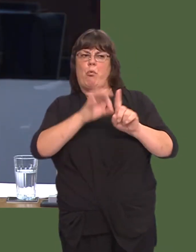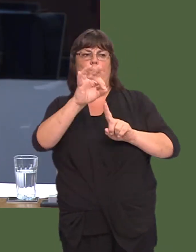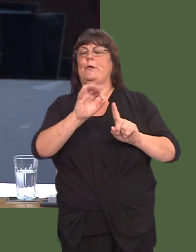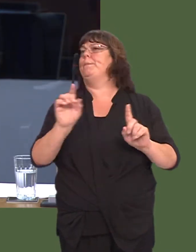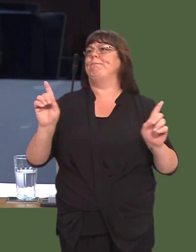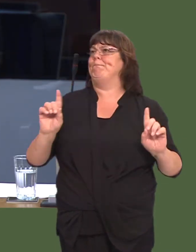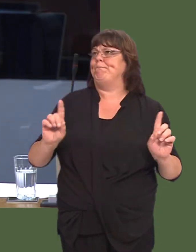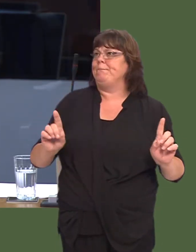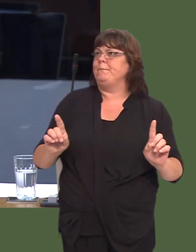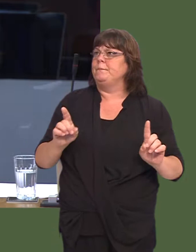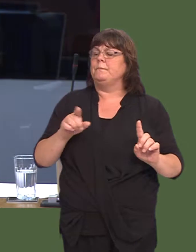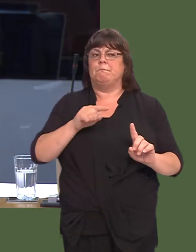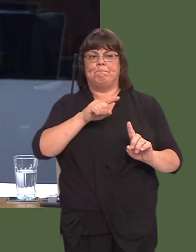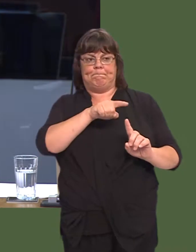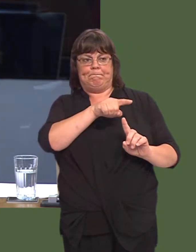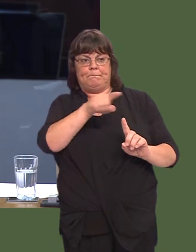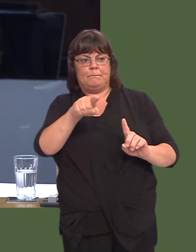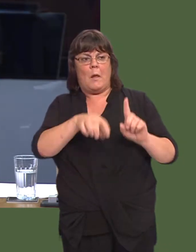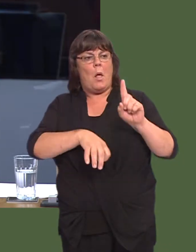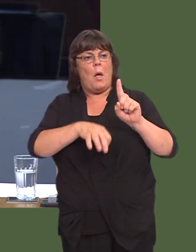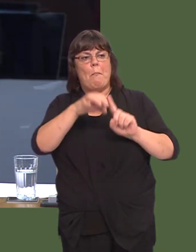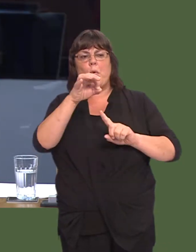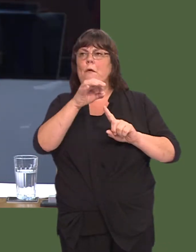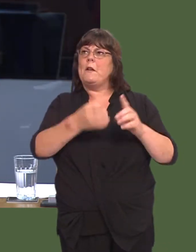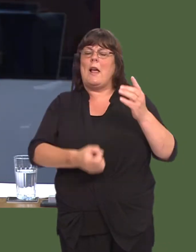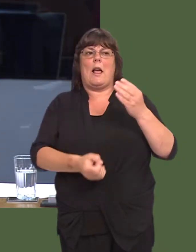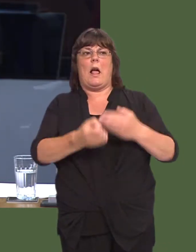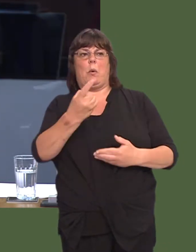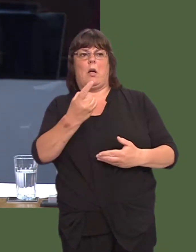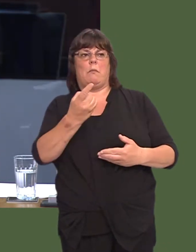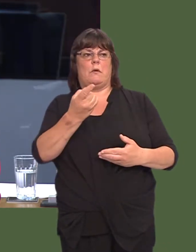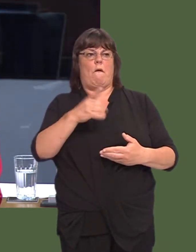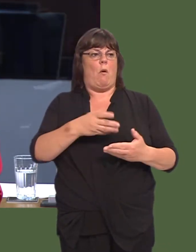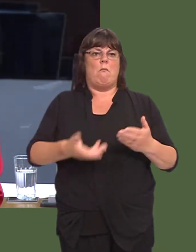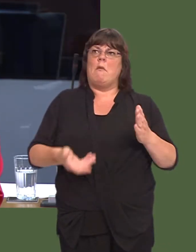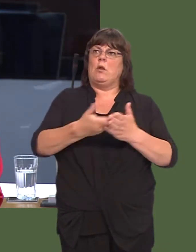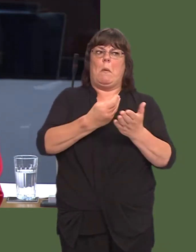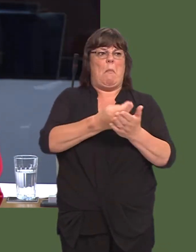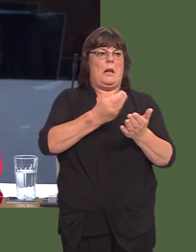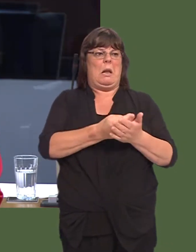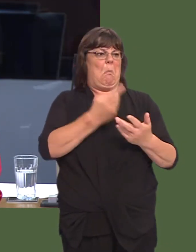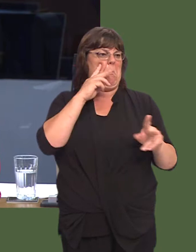Itís not clear at all what those improved outcomes are from this extra spending, but